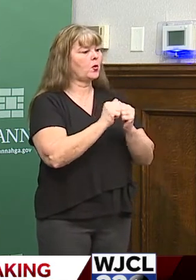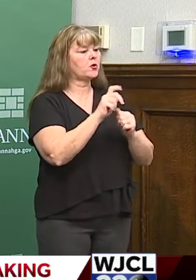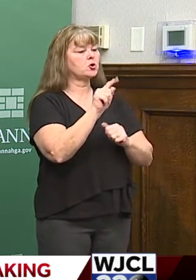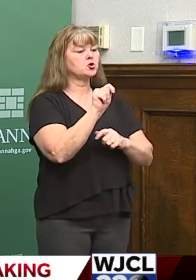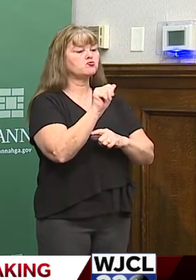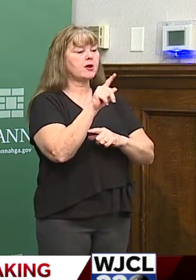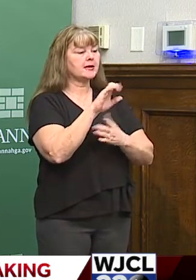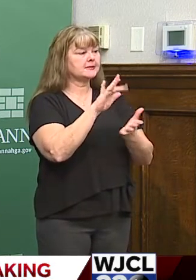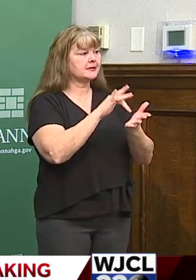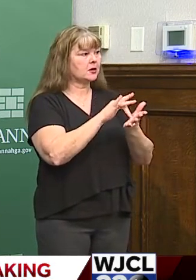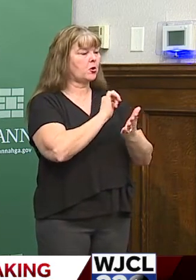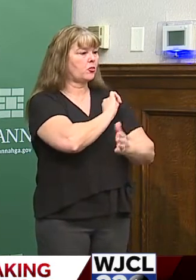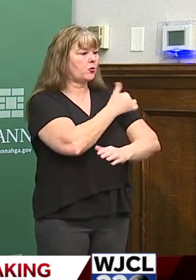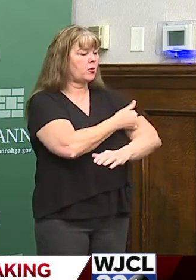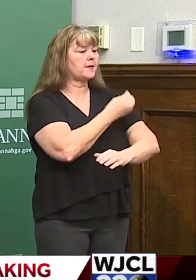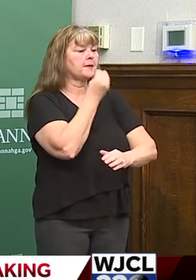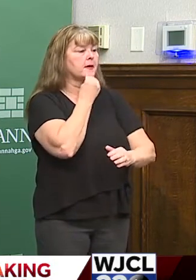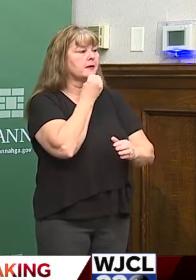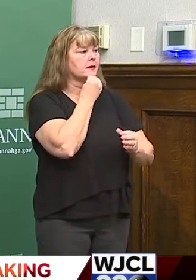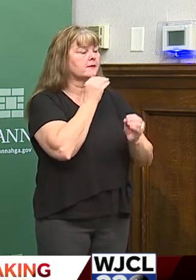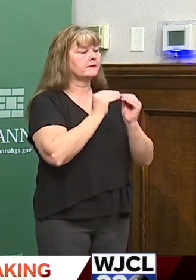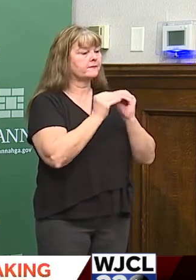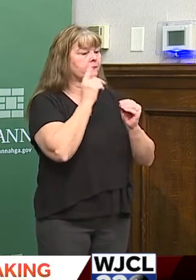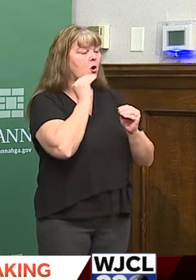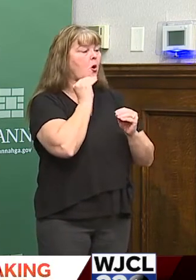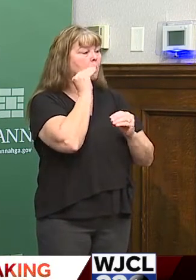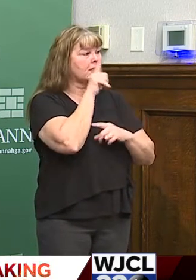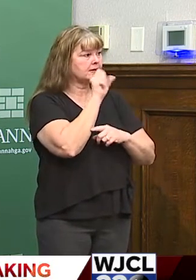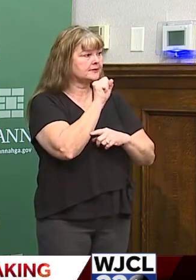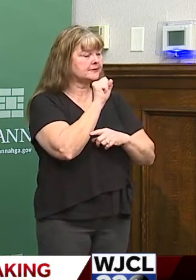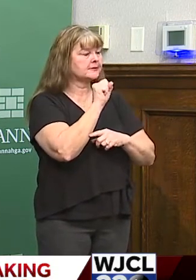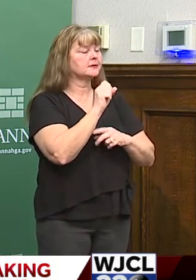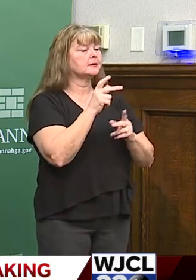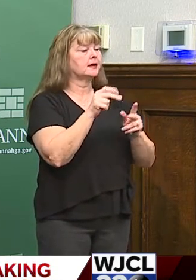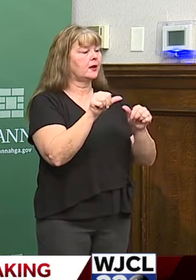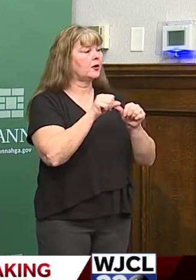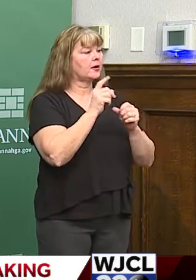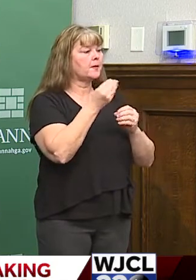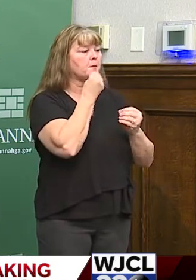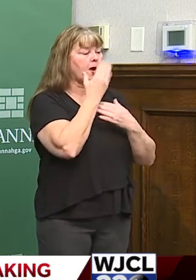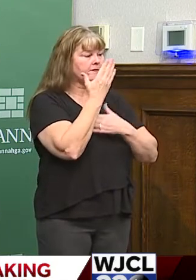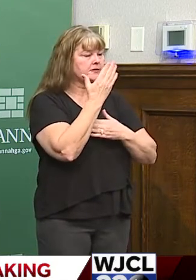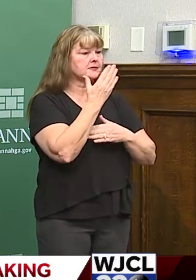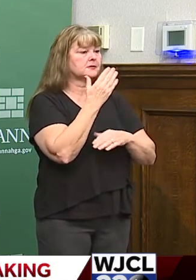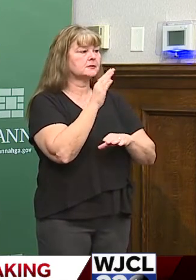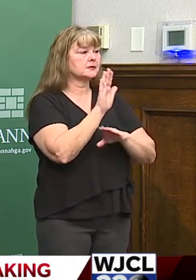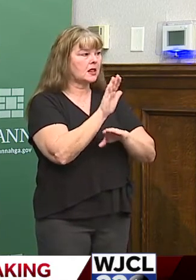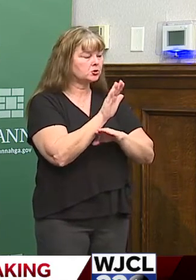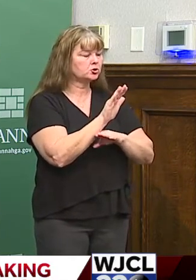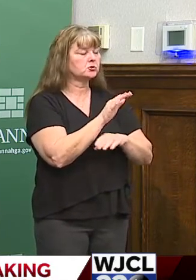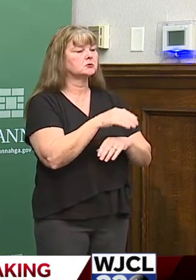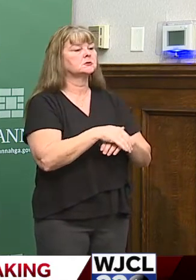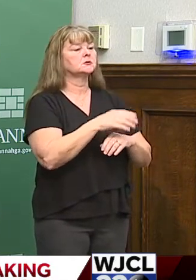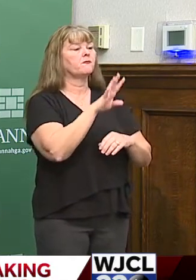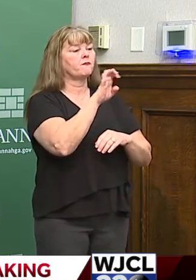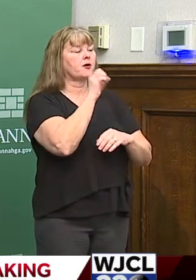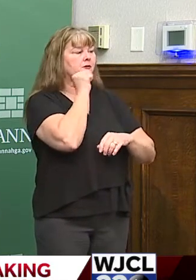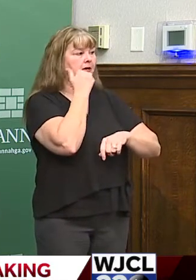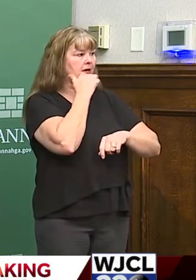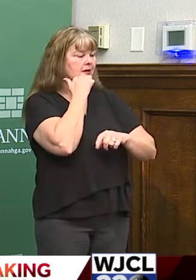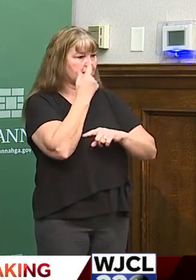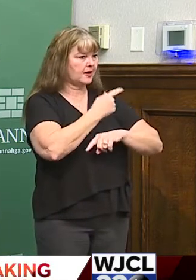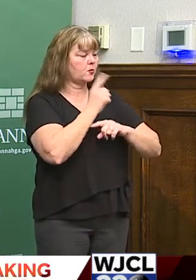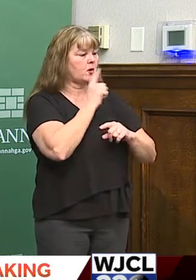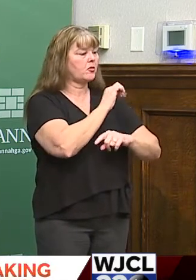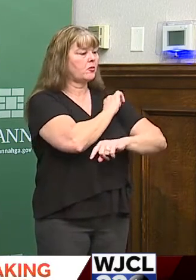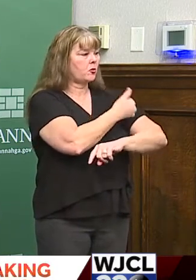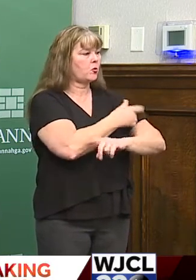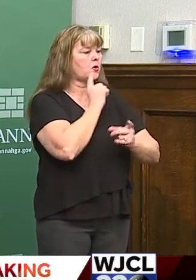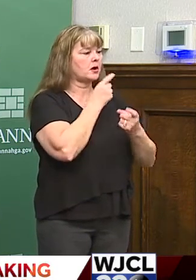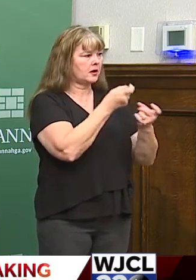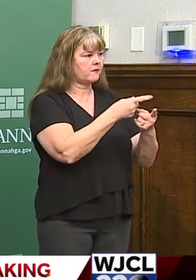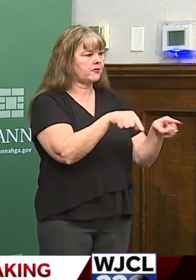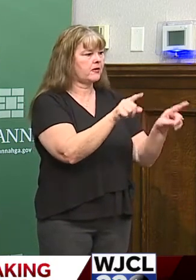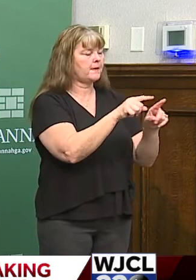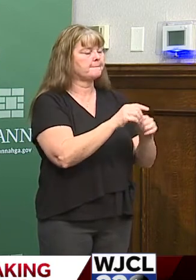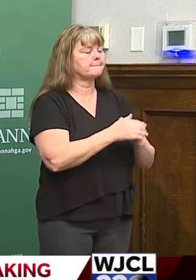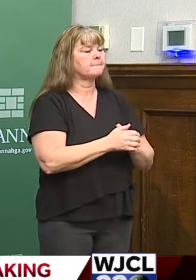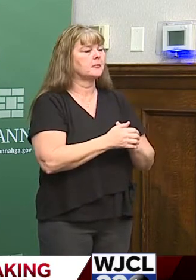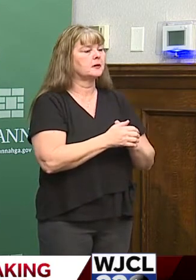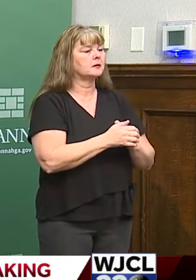IS WORKING WITH THE TRADE CENTER AUTHORITY ON MEAL PREPARATION FOR THE HOMELESS CAMPS, TO PROVIDE BOTH BREAKFAST AND LUNCH, APPROXIMATE 400 A DAY, WHICH